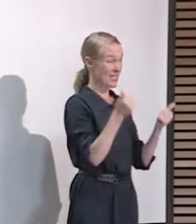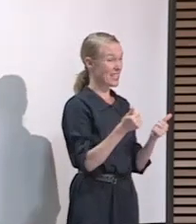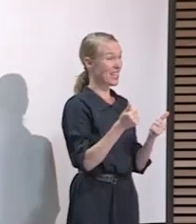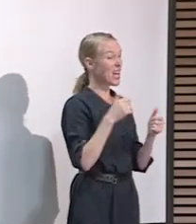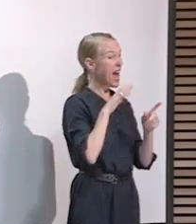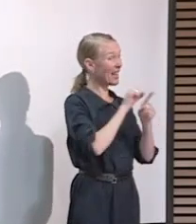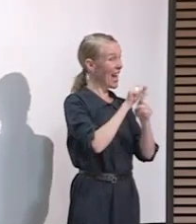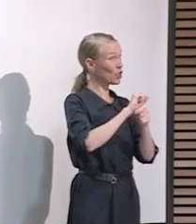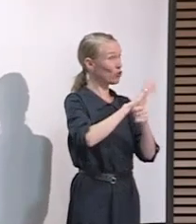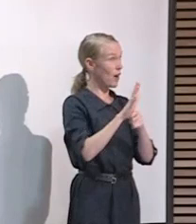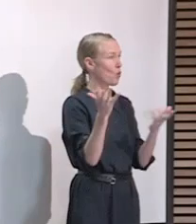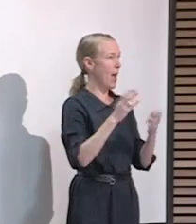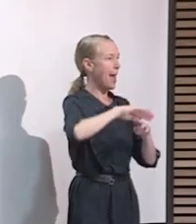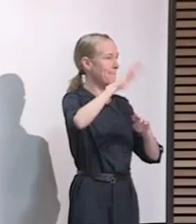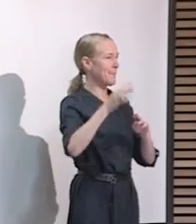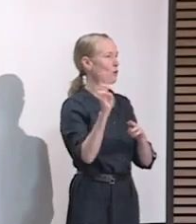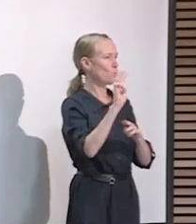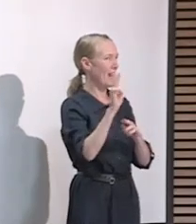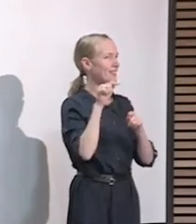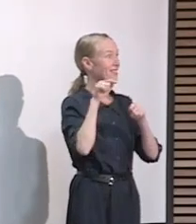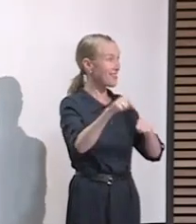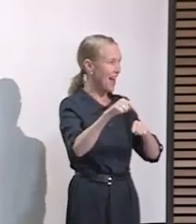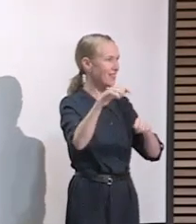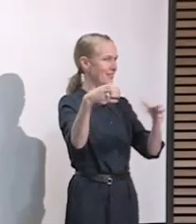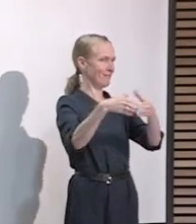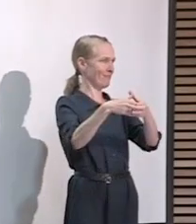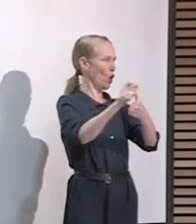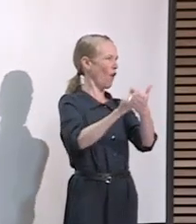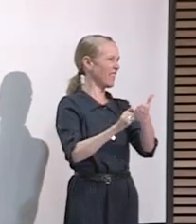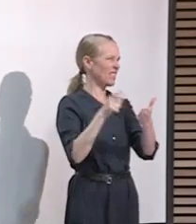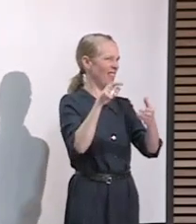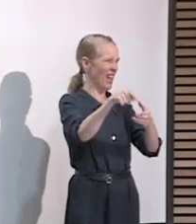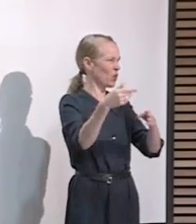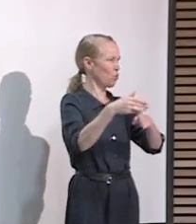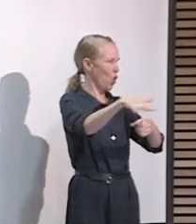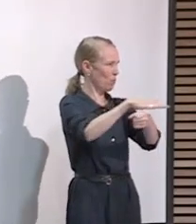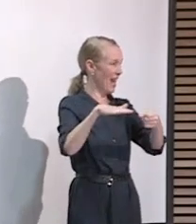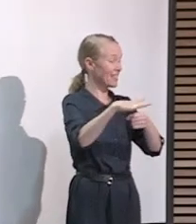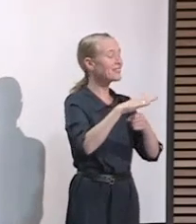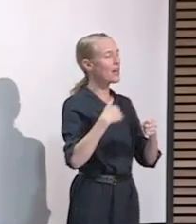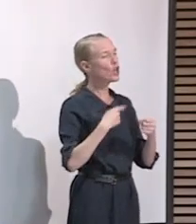positive are all at the Mount Wellington site but we will